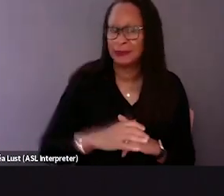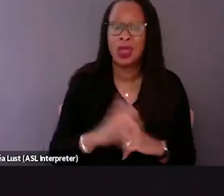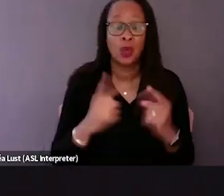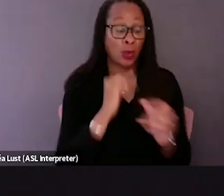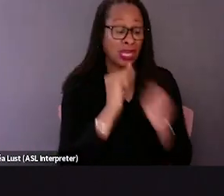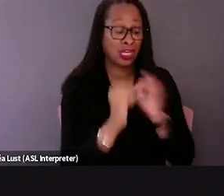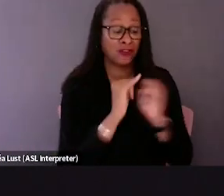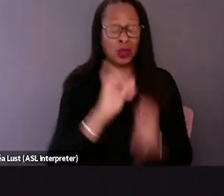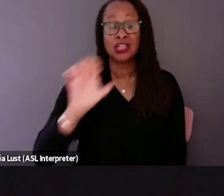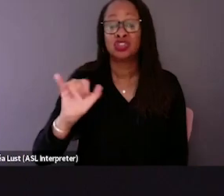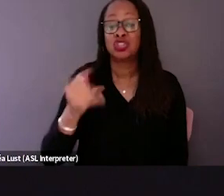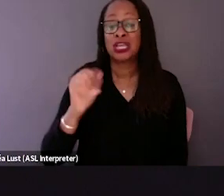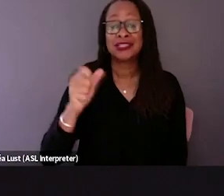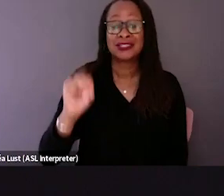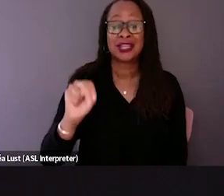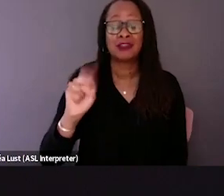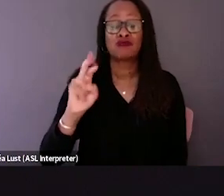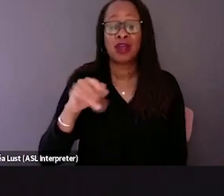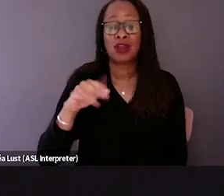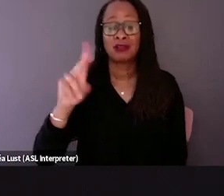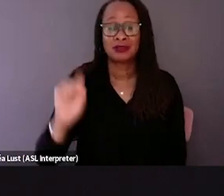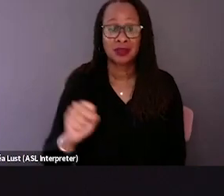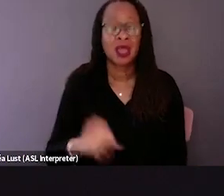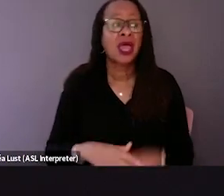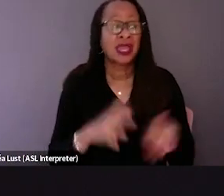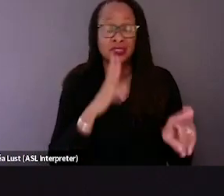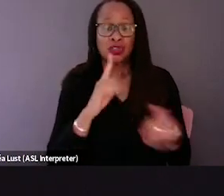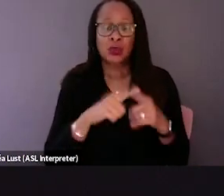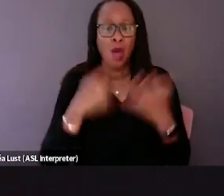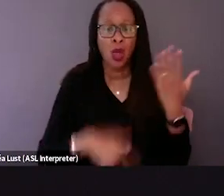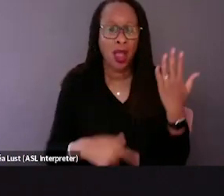he spent almost the entire interview talking about what a masterpiece Iggie's house is.